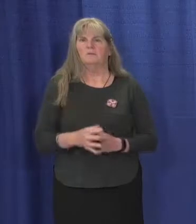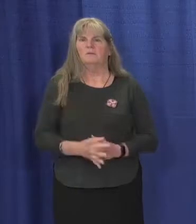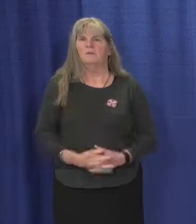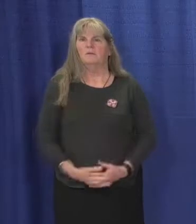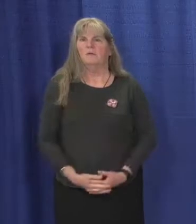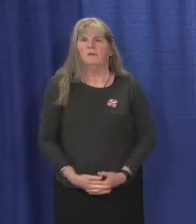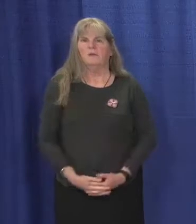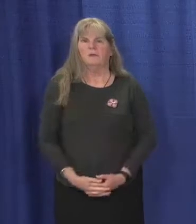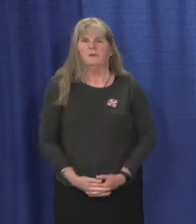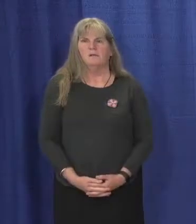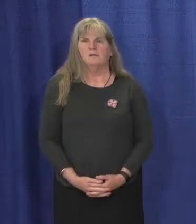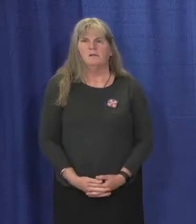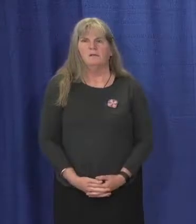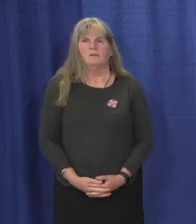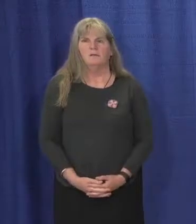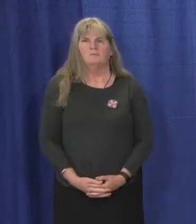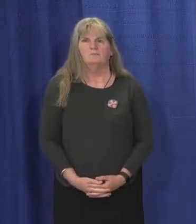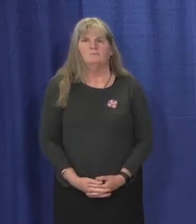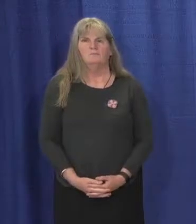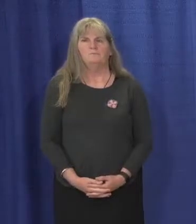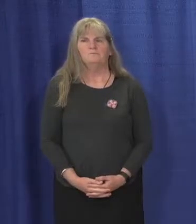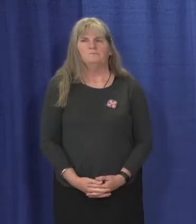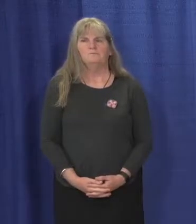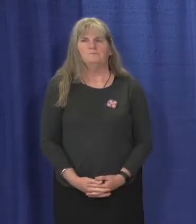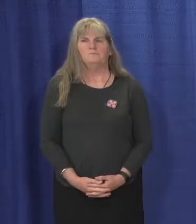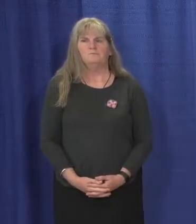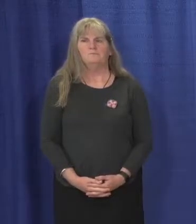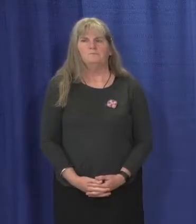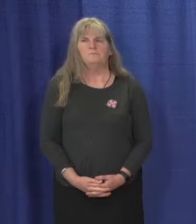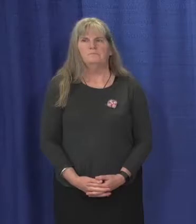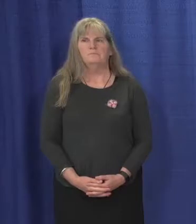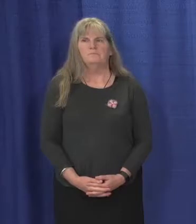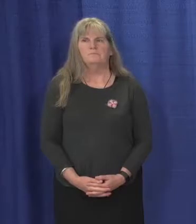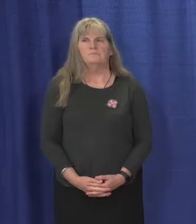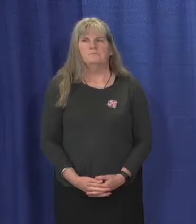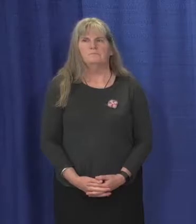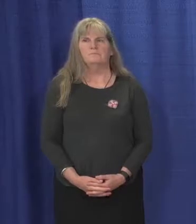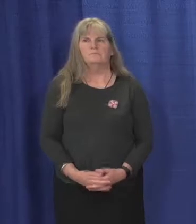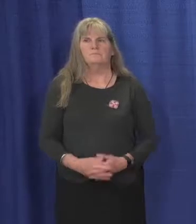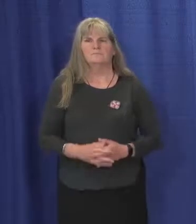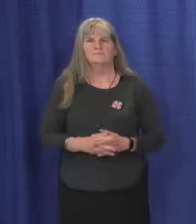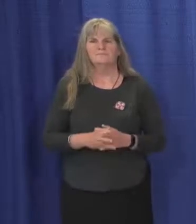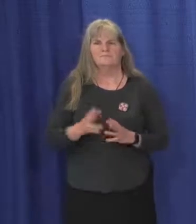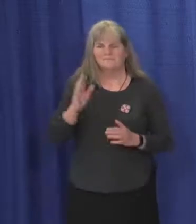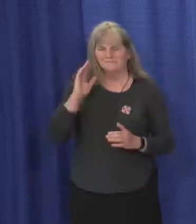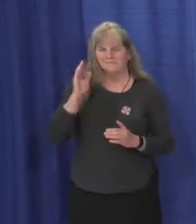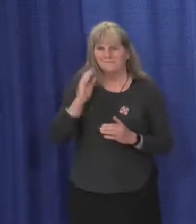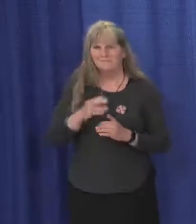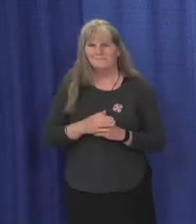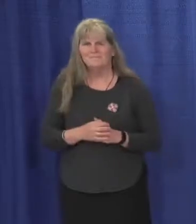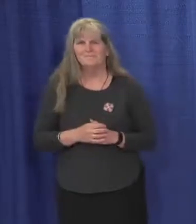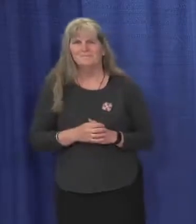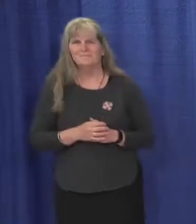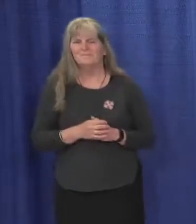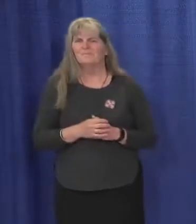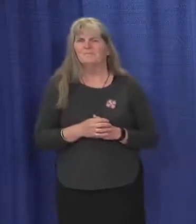Jackie.